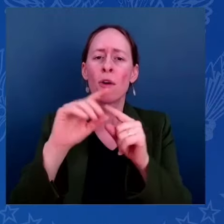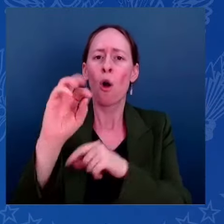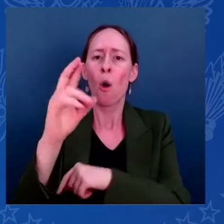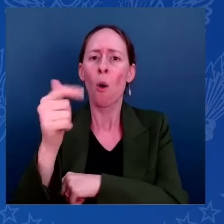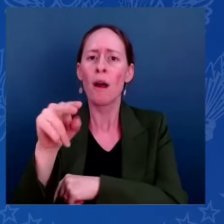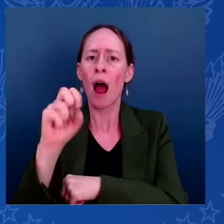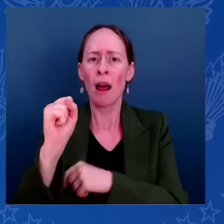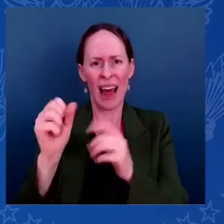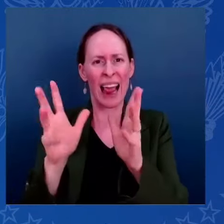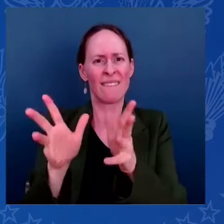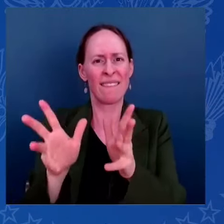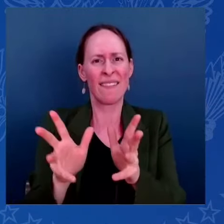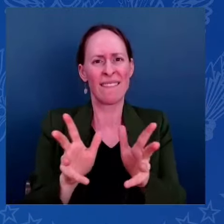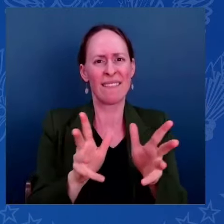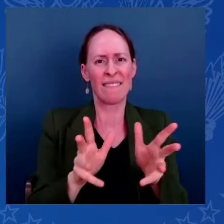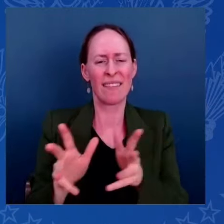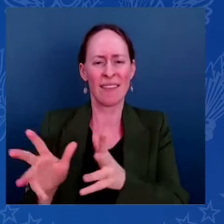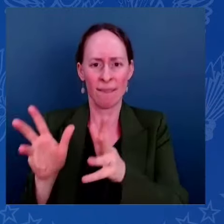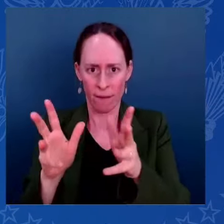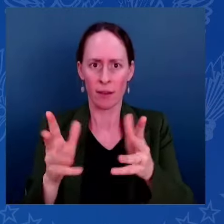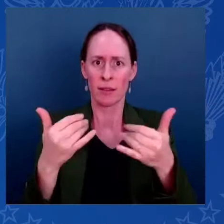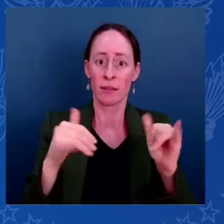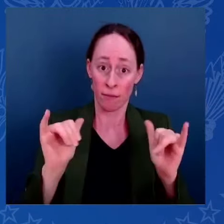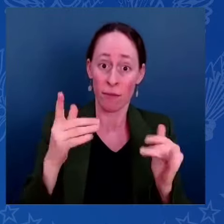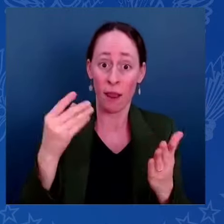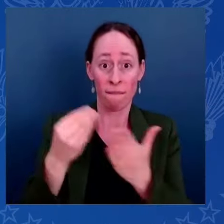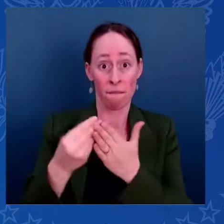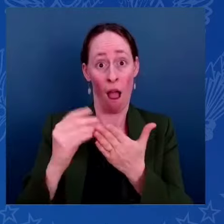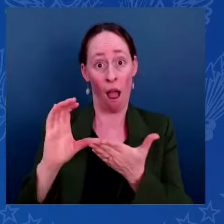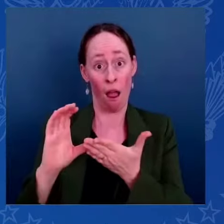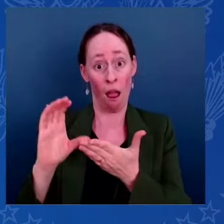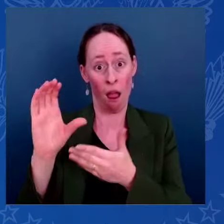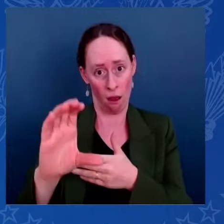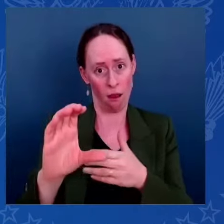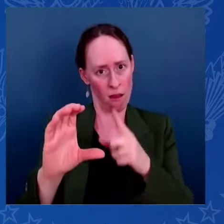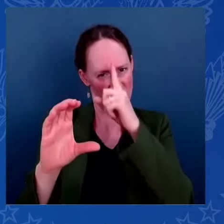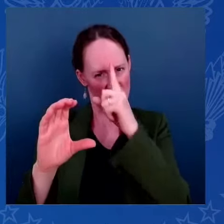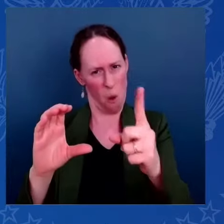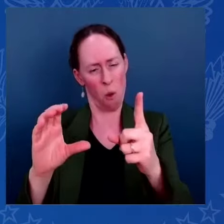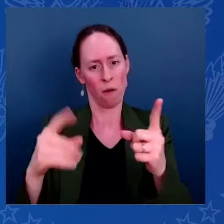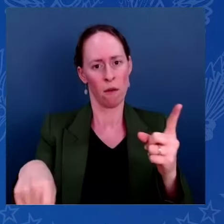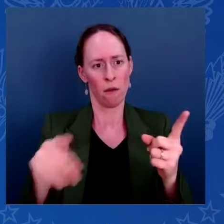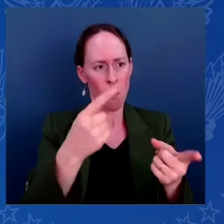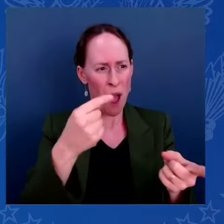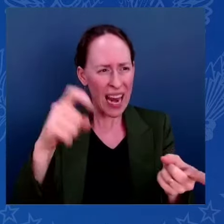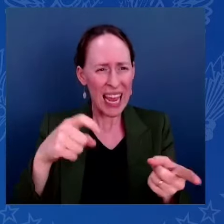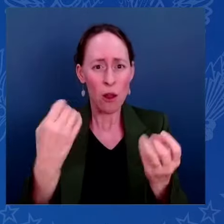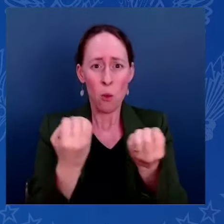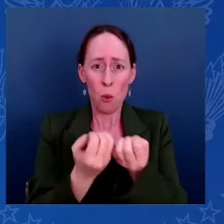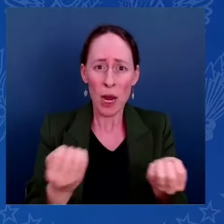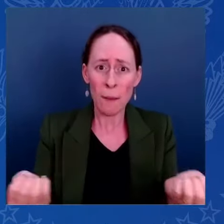will get these tools into the operating room to visualize tumors right away instead of having to wait for days and weeks